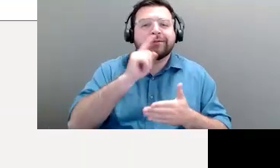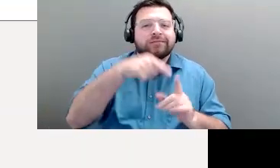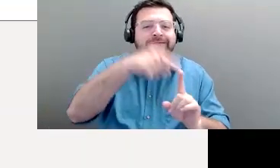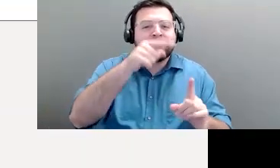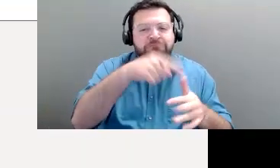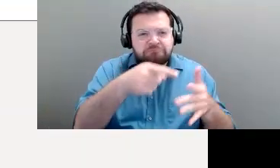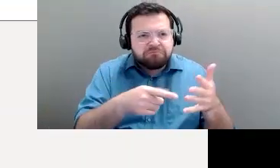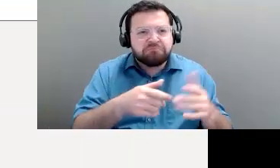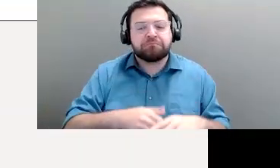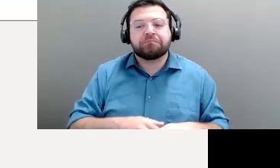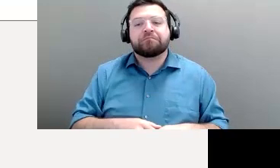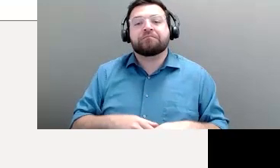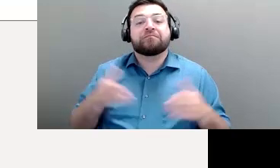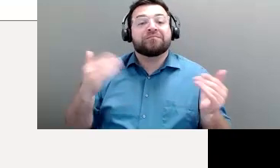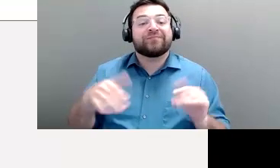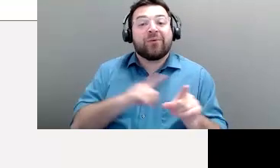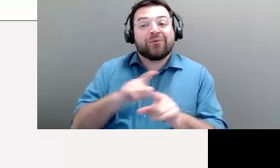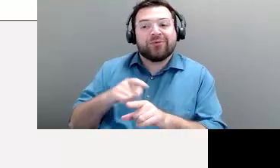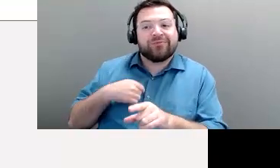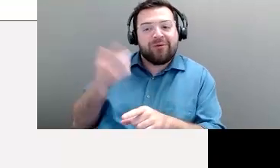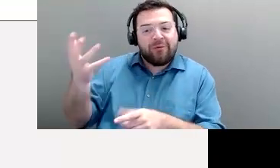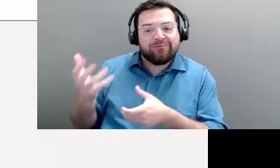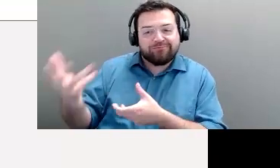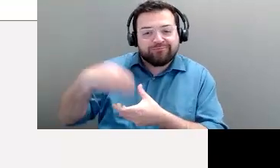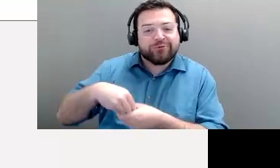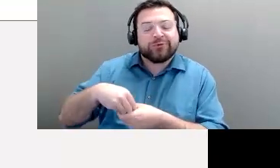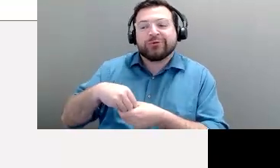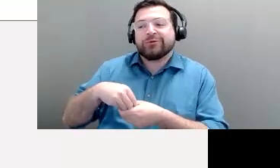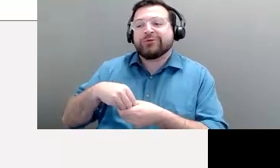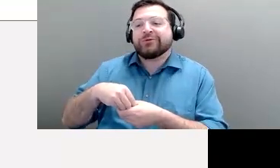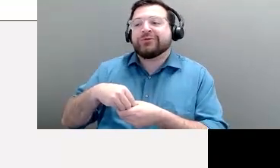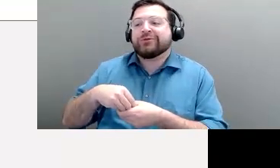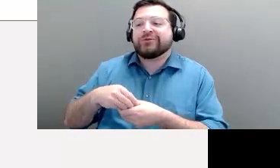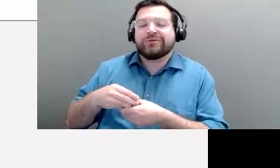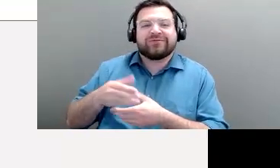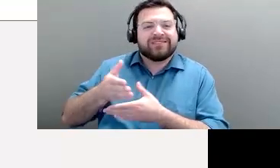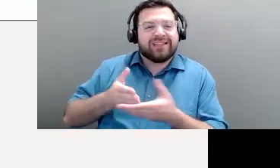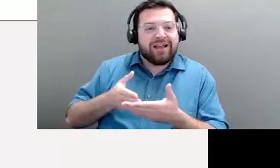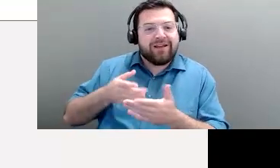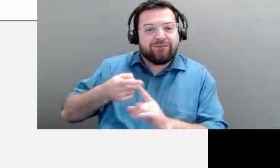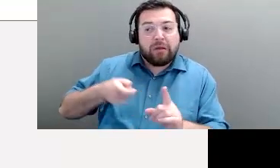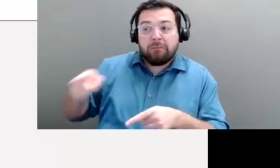And then I also wanted to include some, of the ACCKC, which is our accrediting,